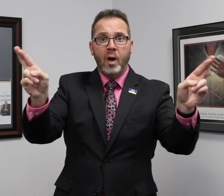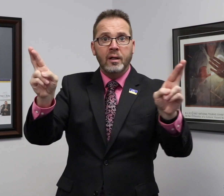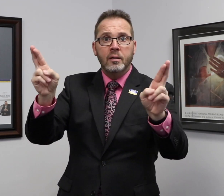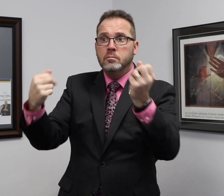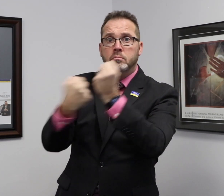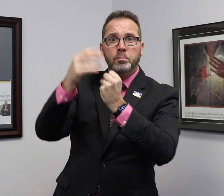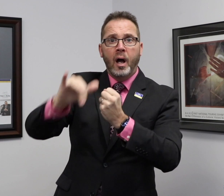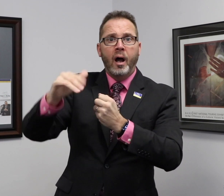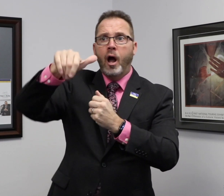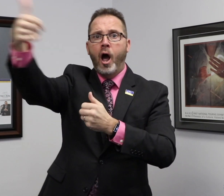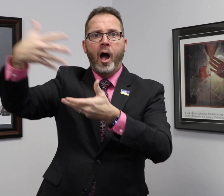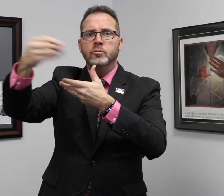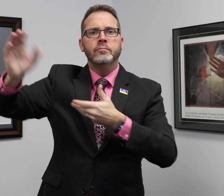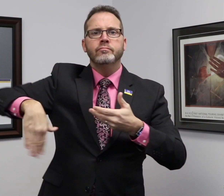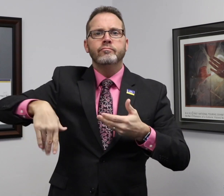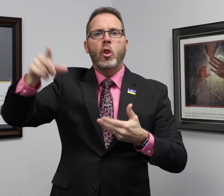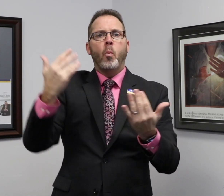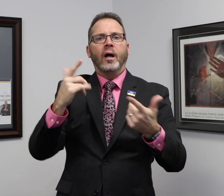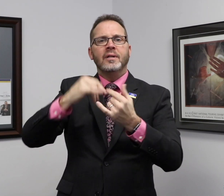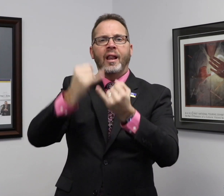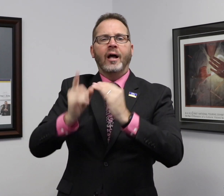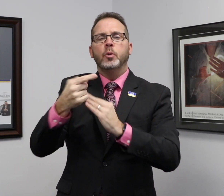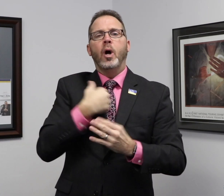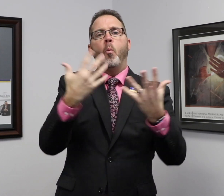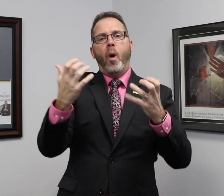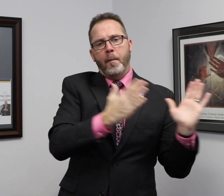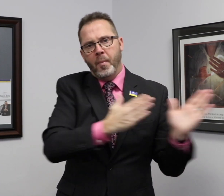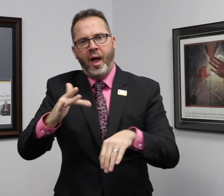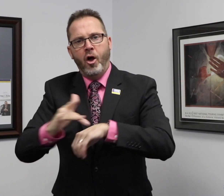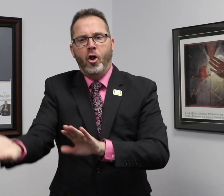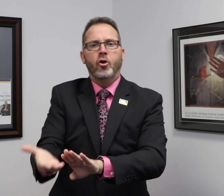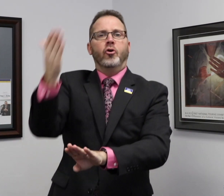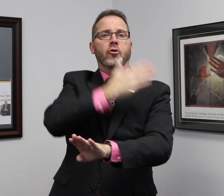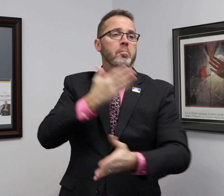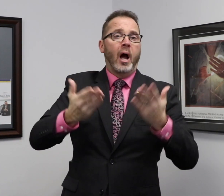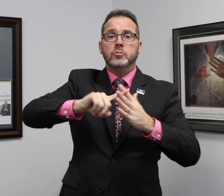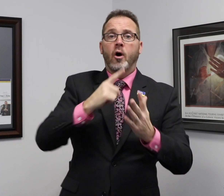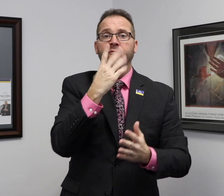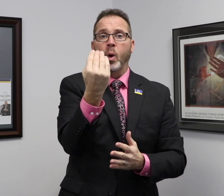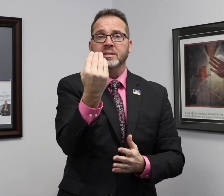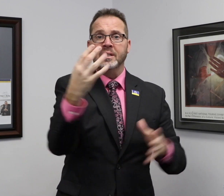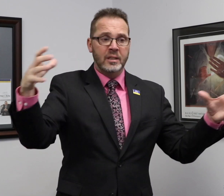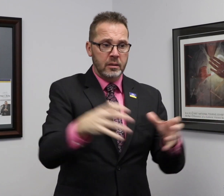OVR services as they graduate and transition into the workforce or adulthood. We are hoping to get OVR involved with those students from a